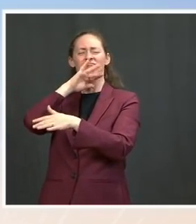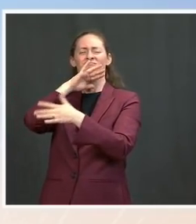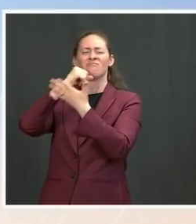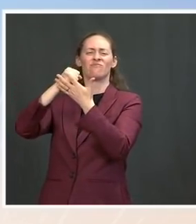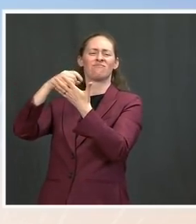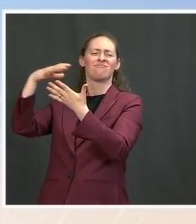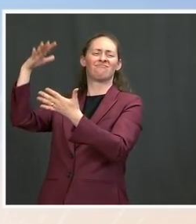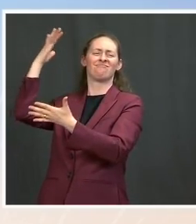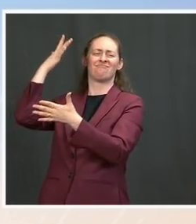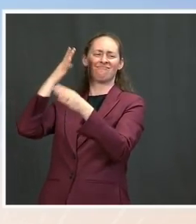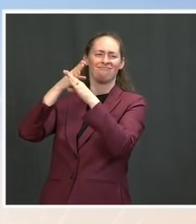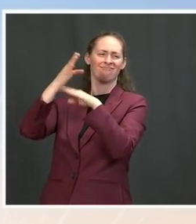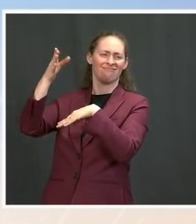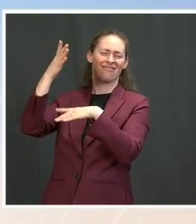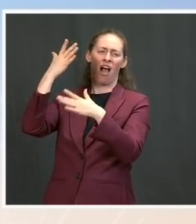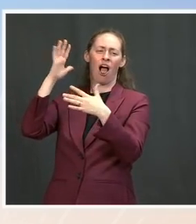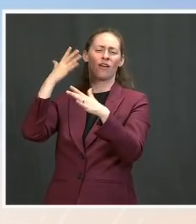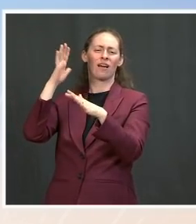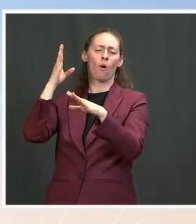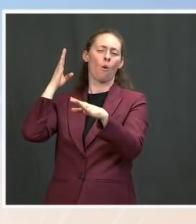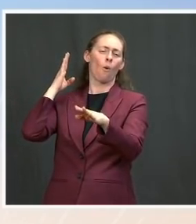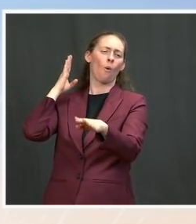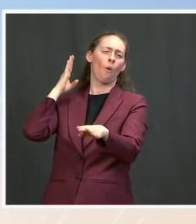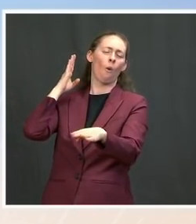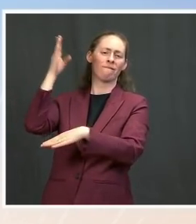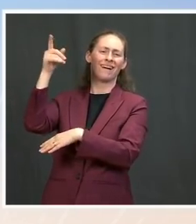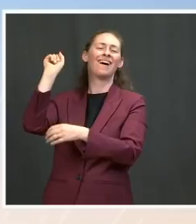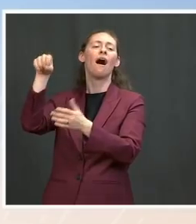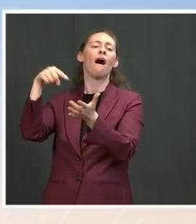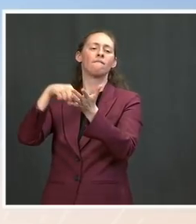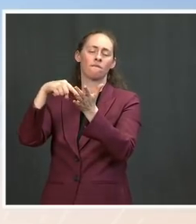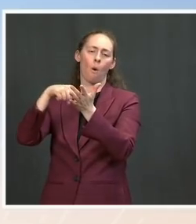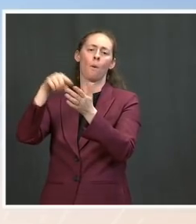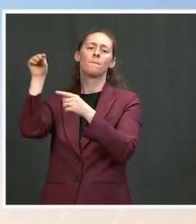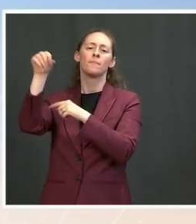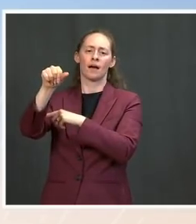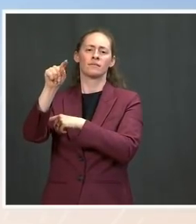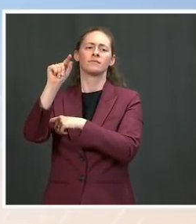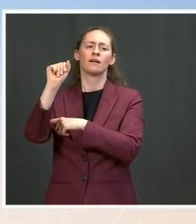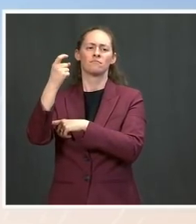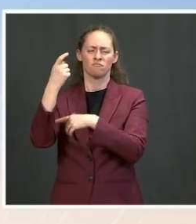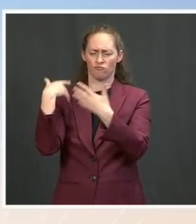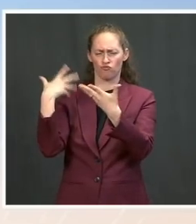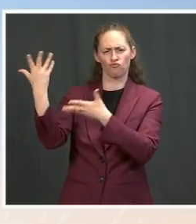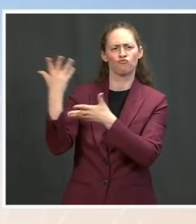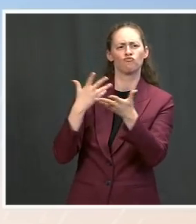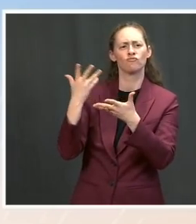a year can afford to pay a little bit more. But we can have a discussion about that. The Press: Thank you, Jen. Ms. Psaki: Thanks, everyone.